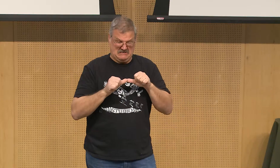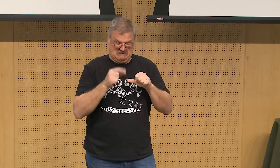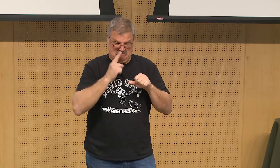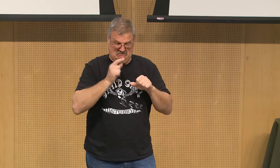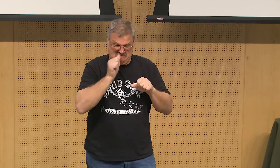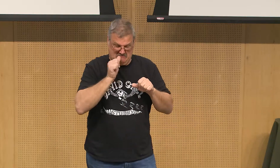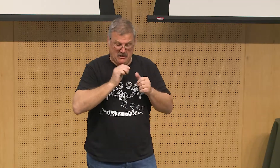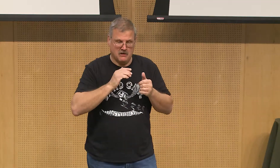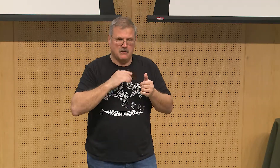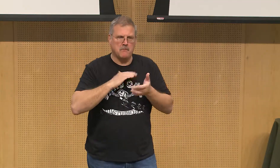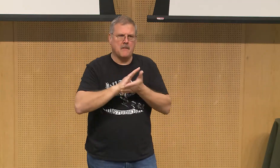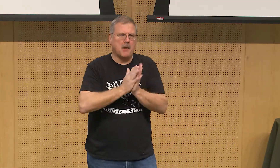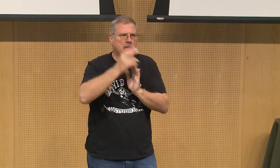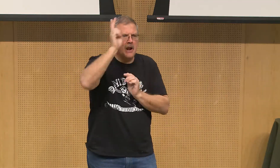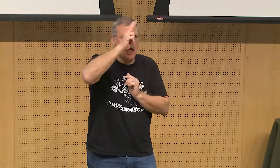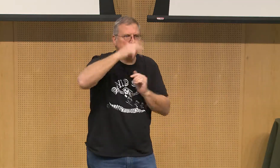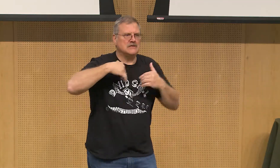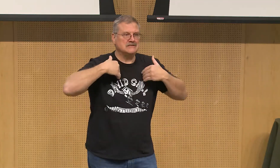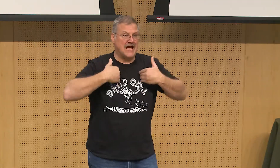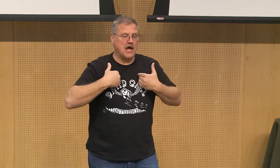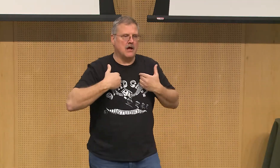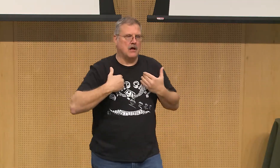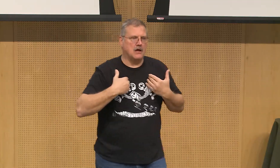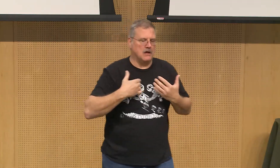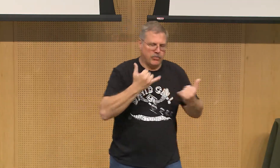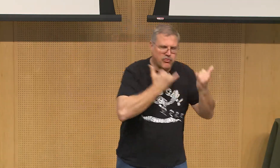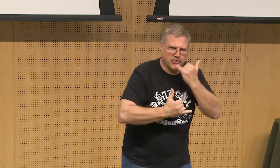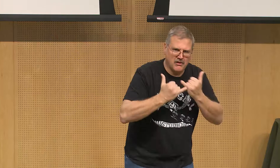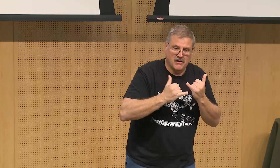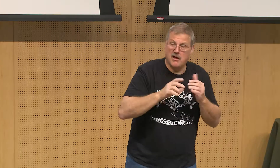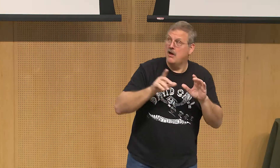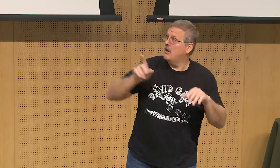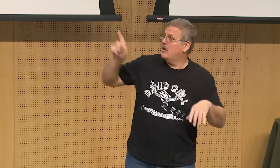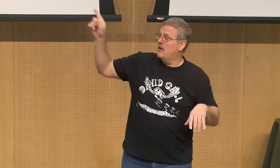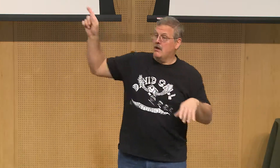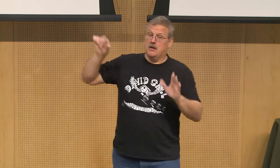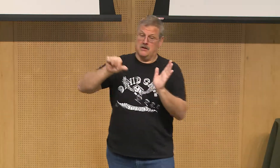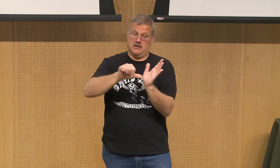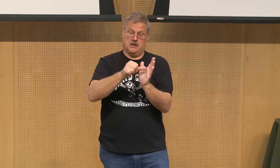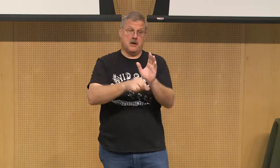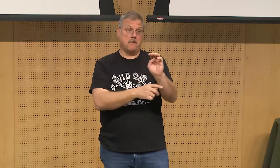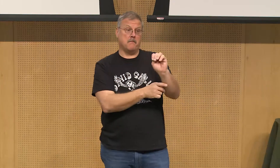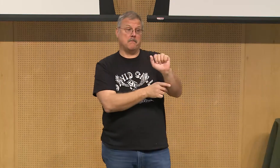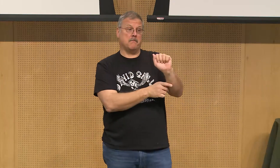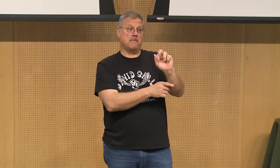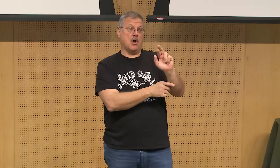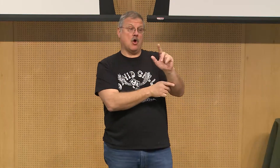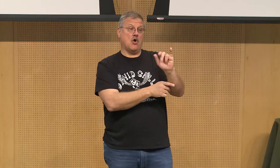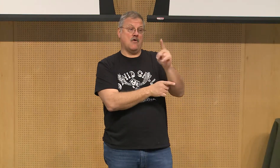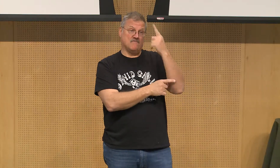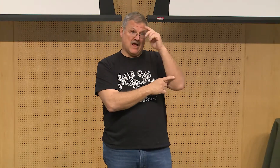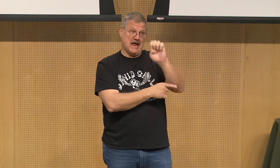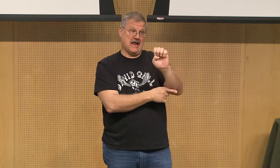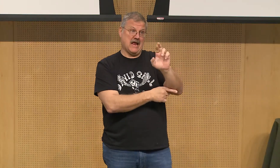You can't really keep up doing this all day long because you get so tired and then you get a little careless and make mistakes.